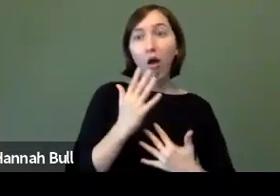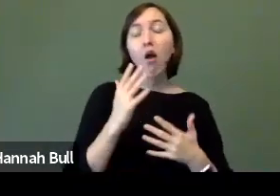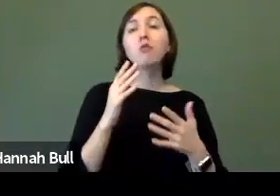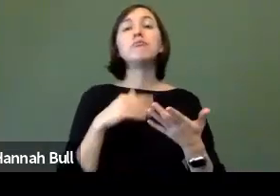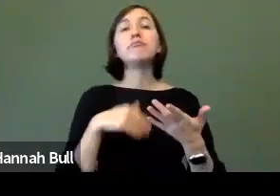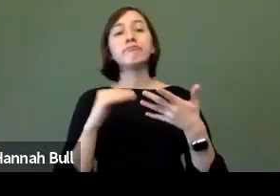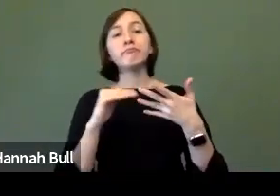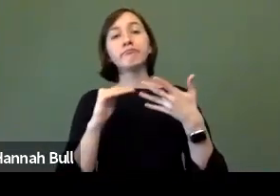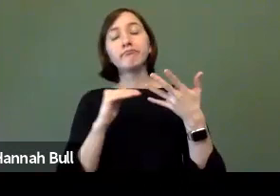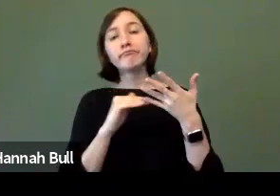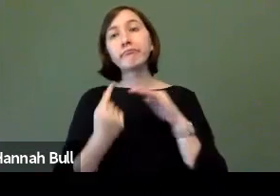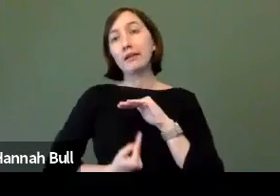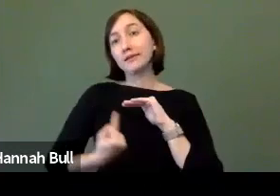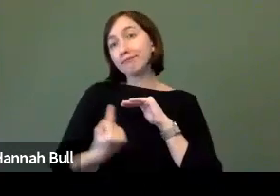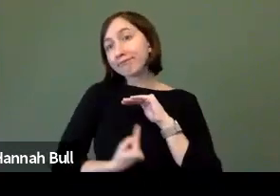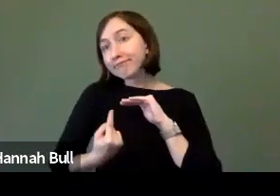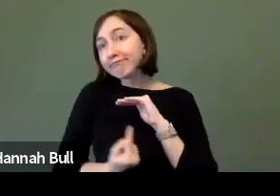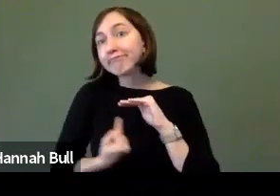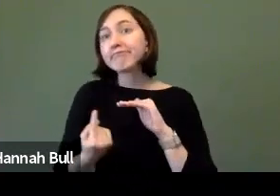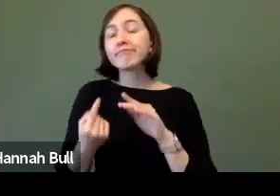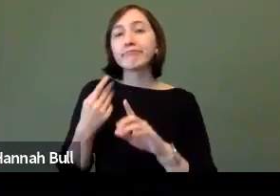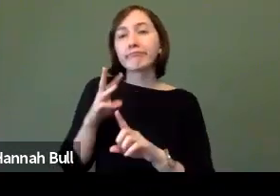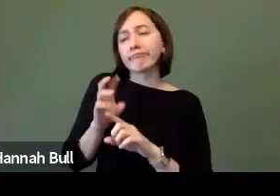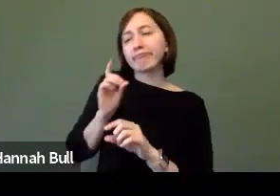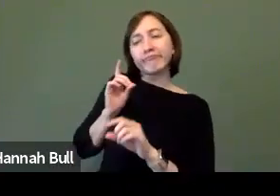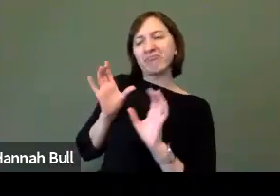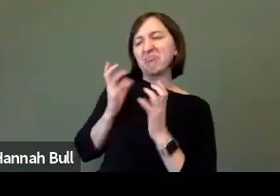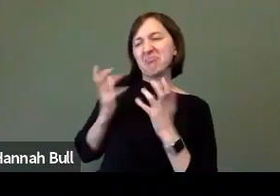Significant tiredness, low energy or problems sleeping.